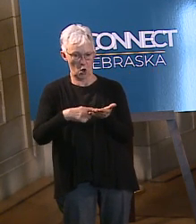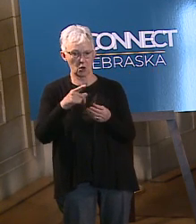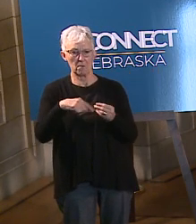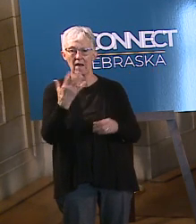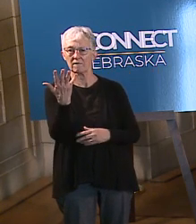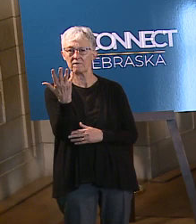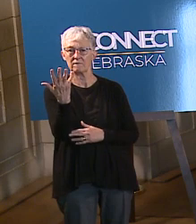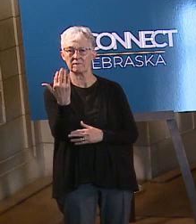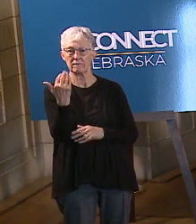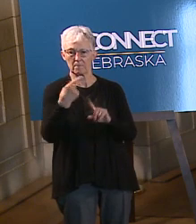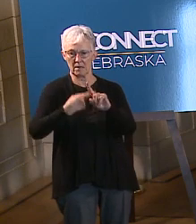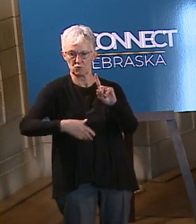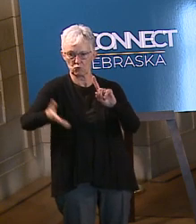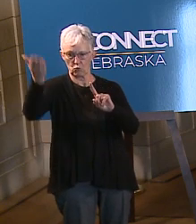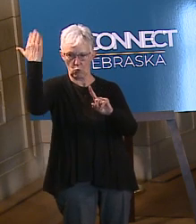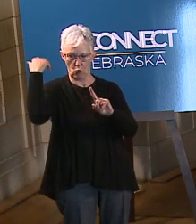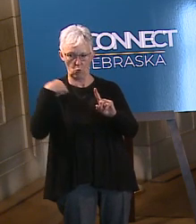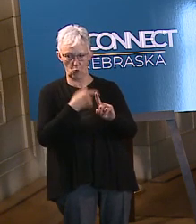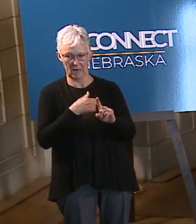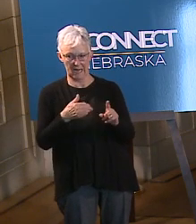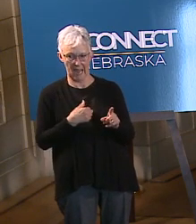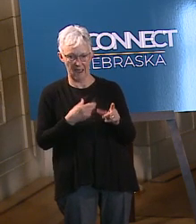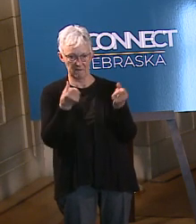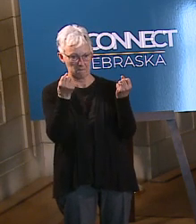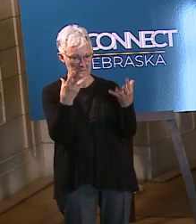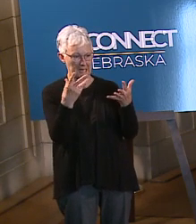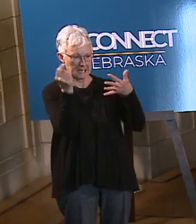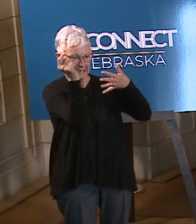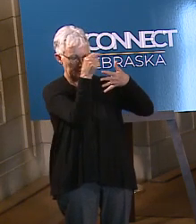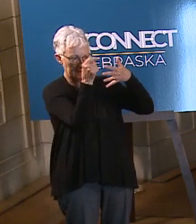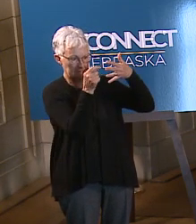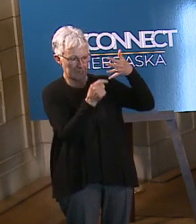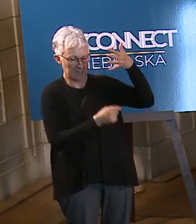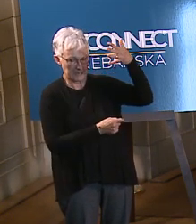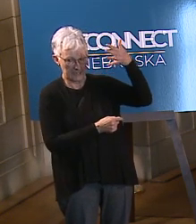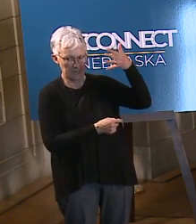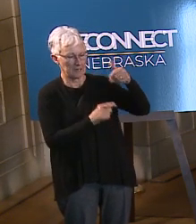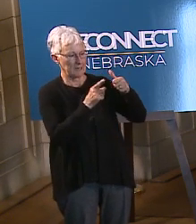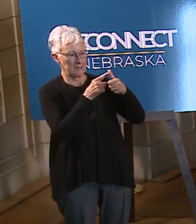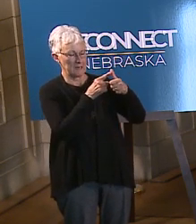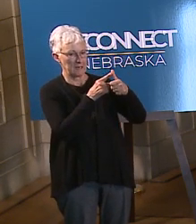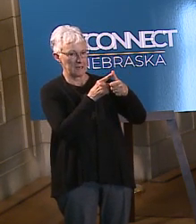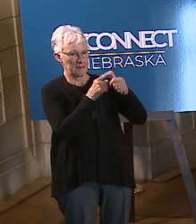ASPECT. REMEMBER, LET'S GO BACK 15 MONTHS, WE TALKED ABOUT THAT